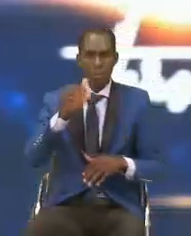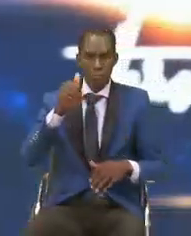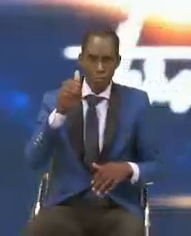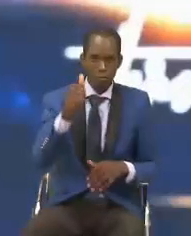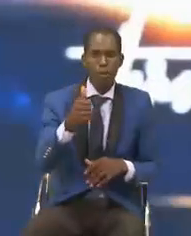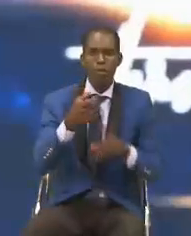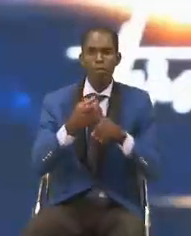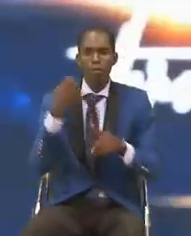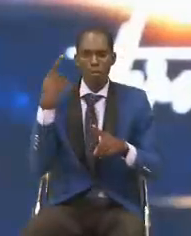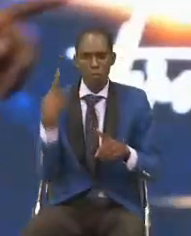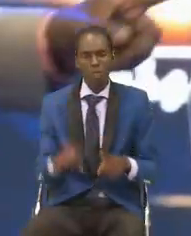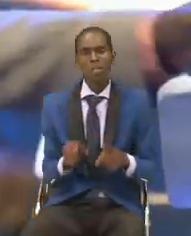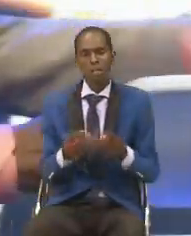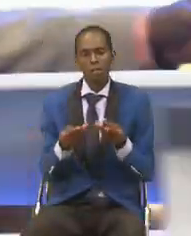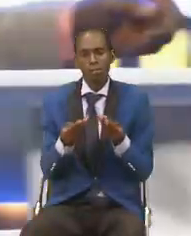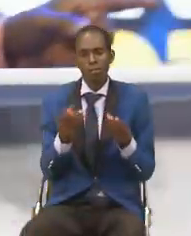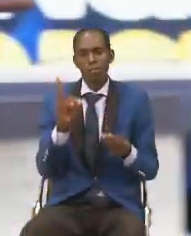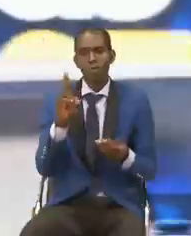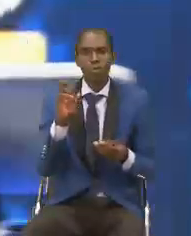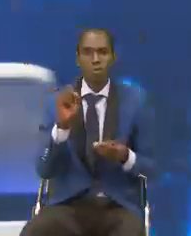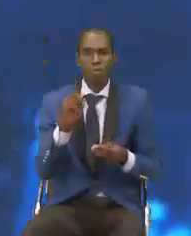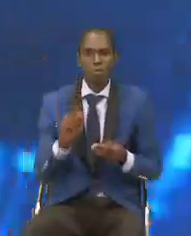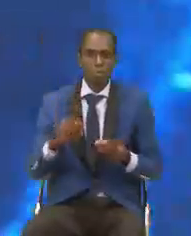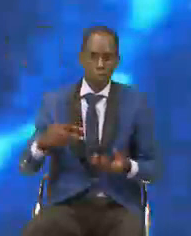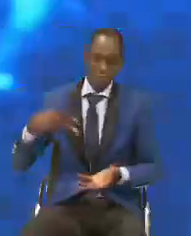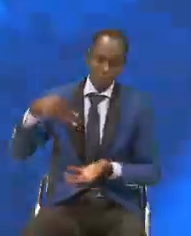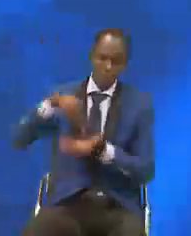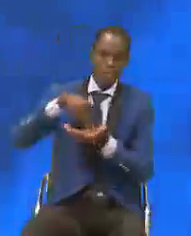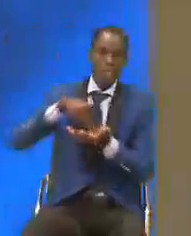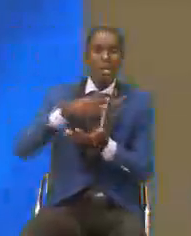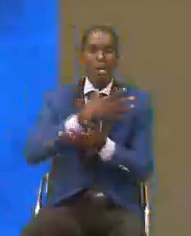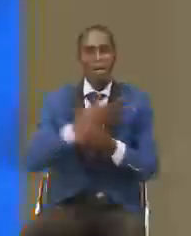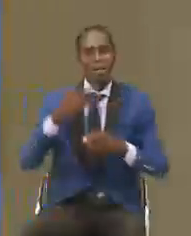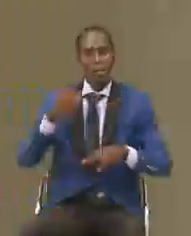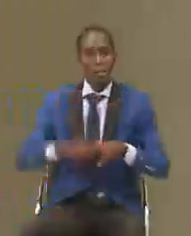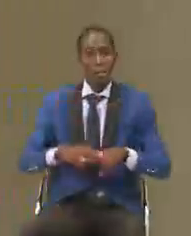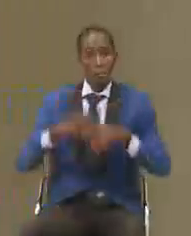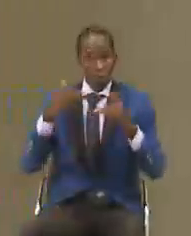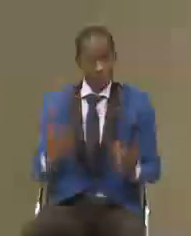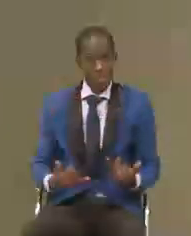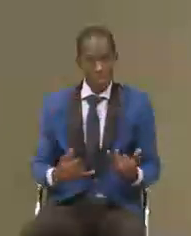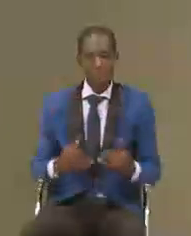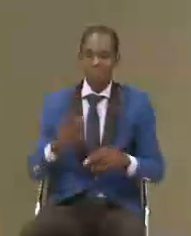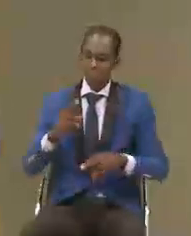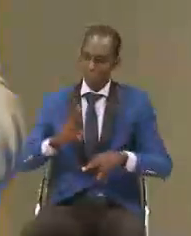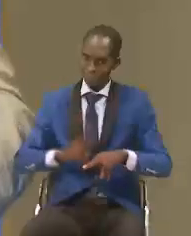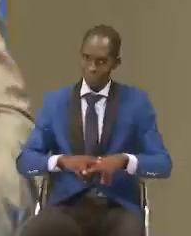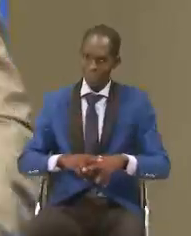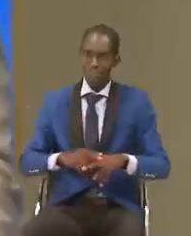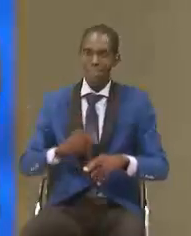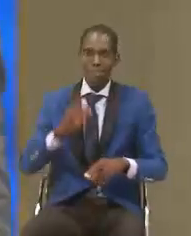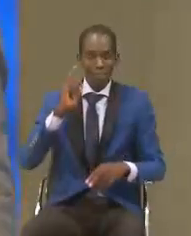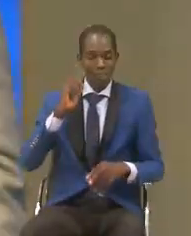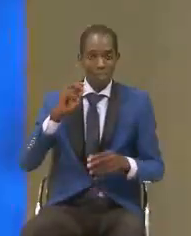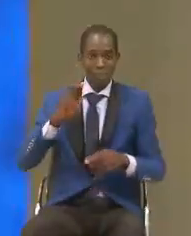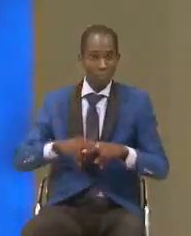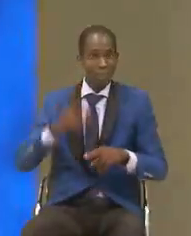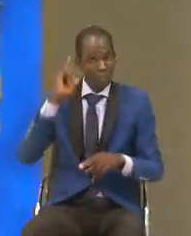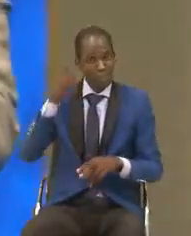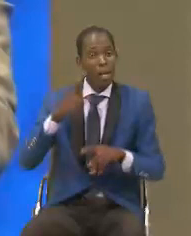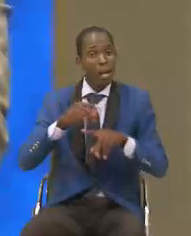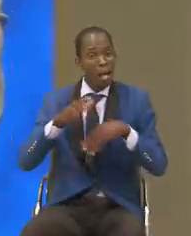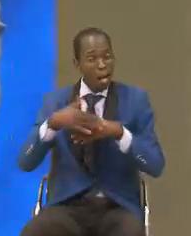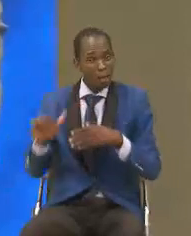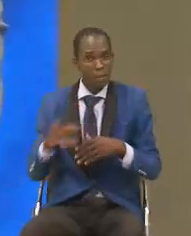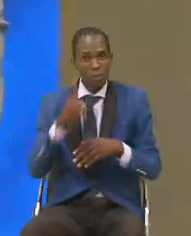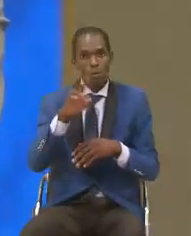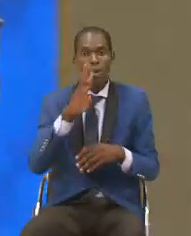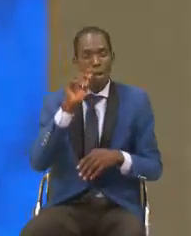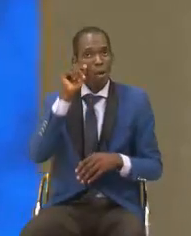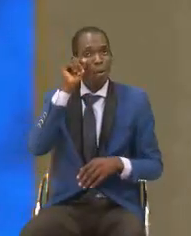awake shake thyself from the doors arise and sit down now you'll see down later after standing up